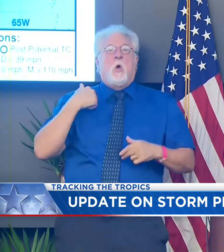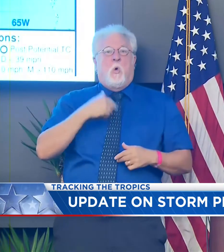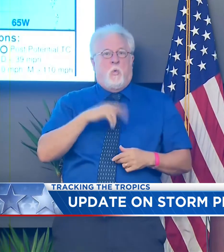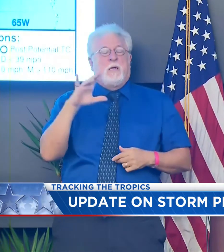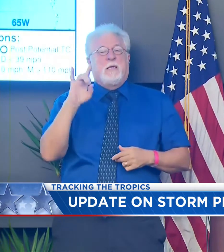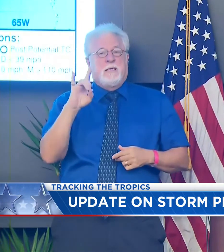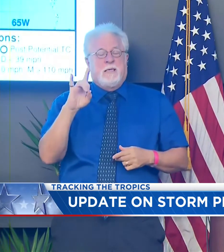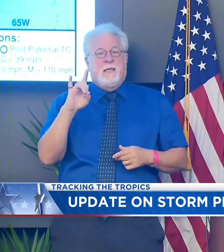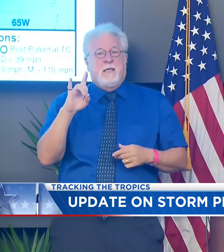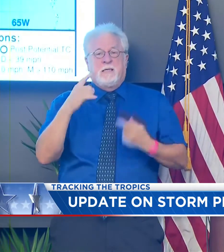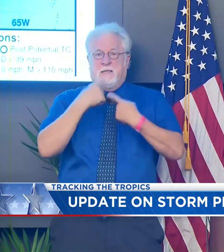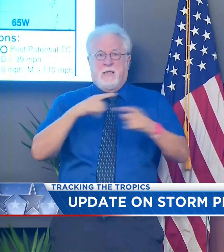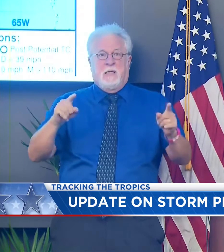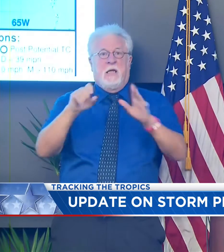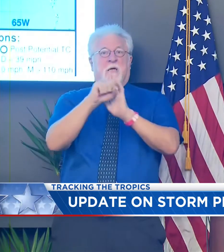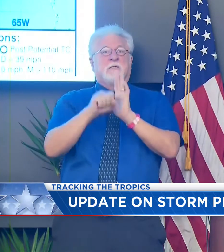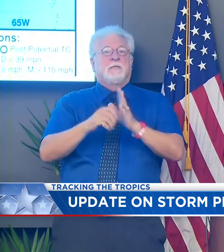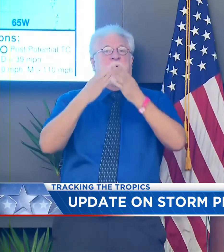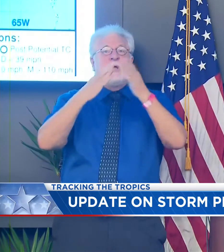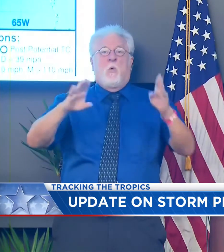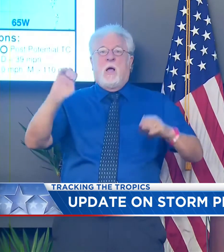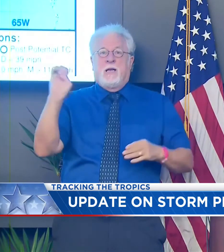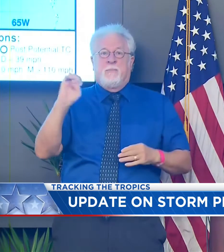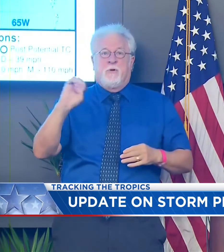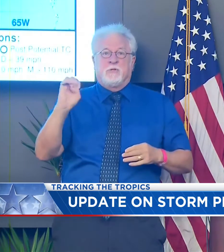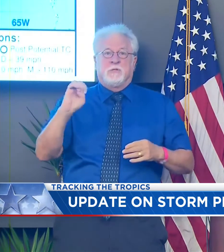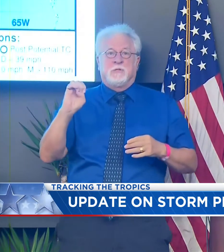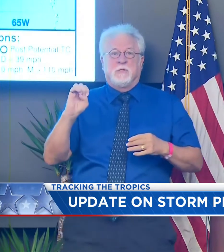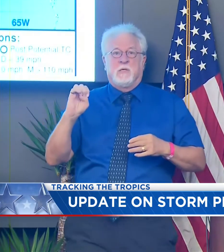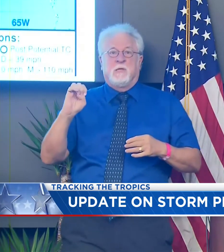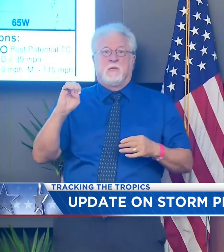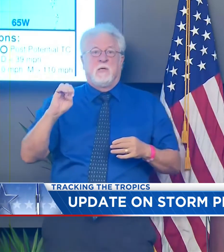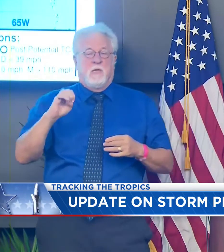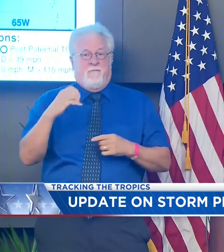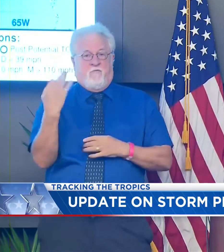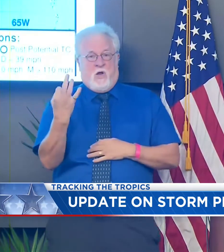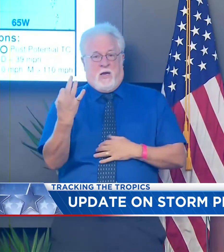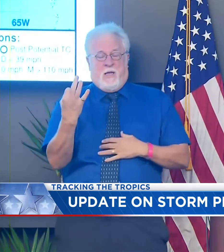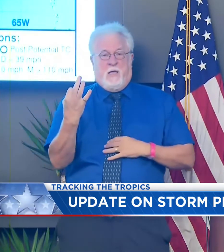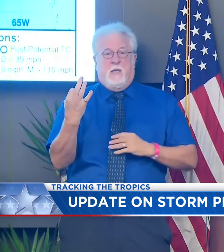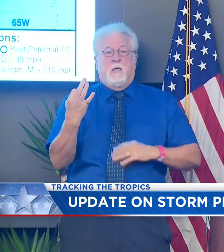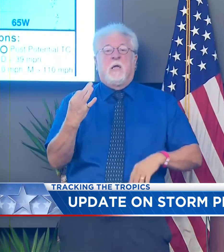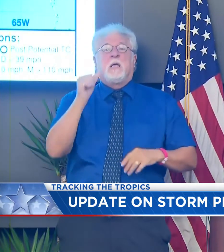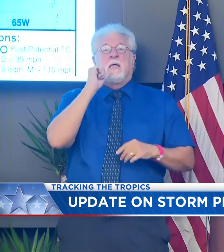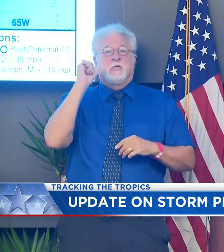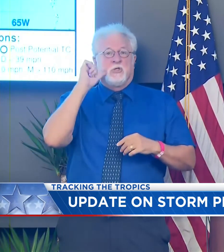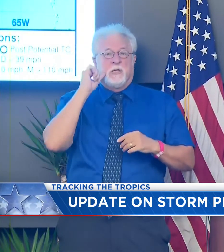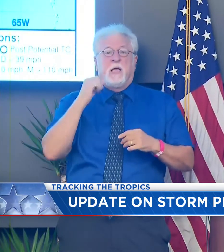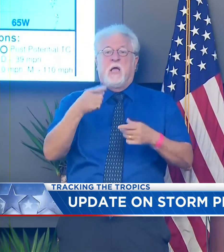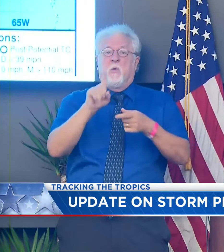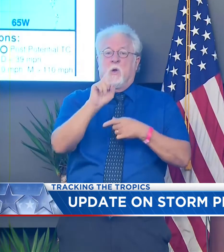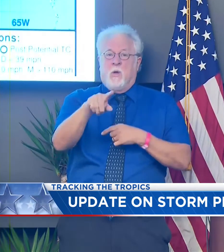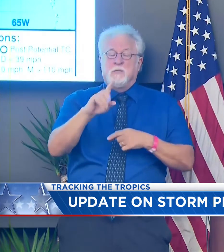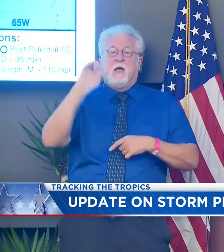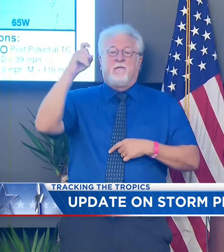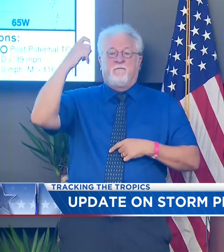COMMAND GROUP MEETINGS ON FRIDAY AS IT RELATES TO THESE STORMS. WE DID DECLARE A STATEWIDE